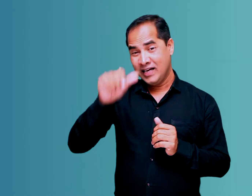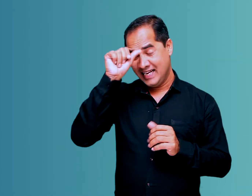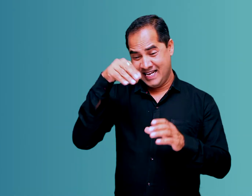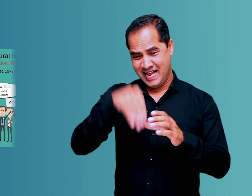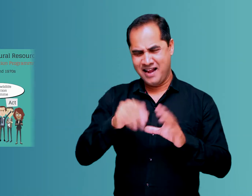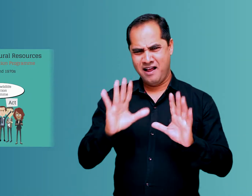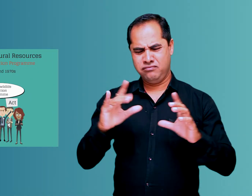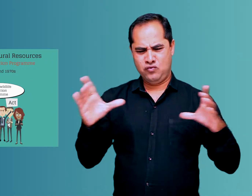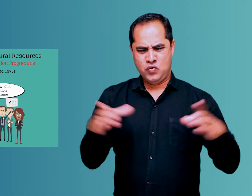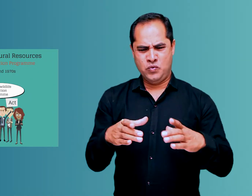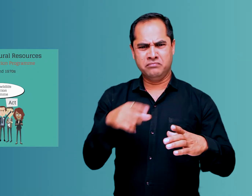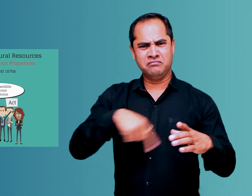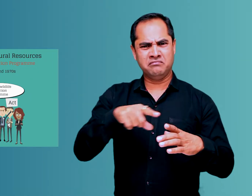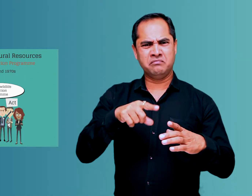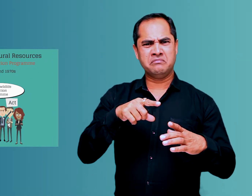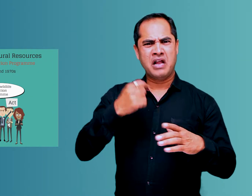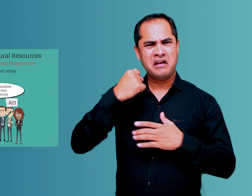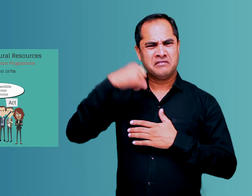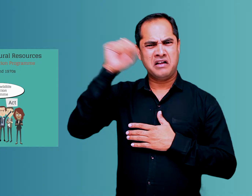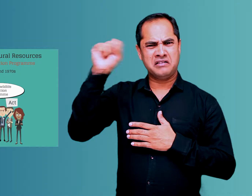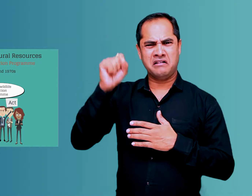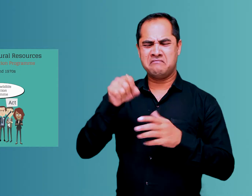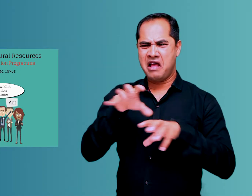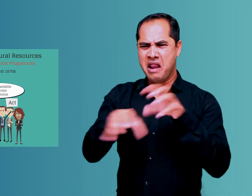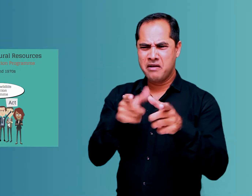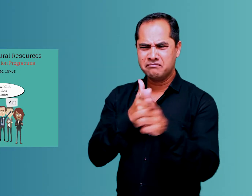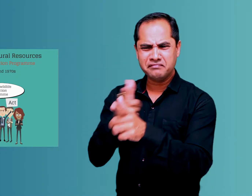In India we have a group of people, environmental activists, who have been